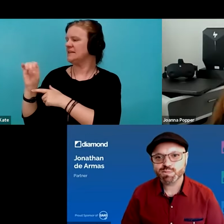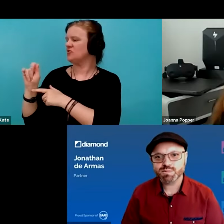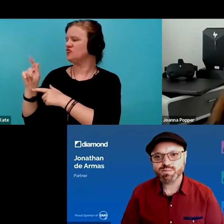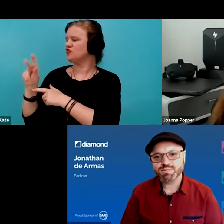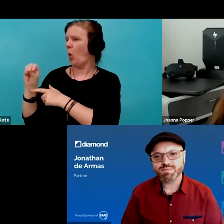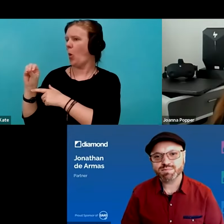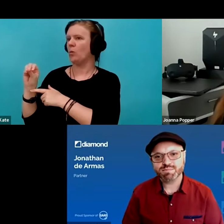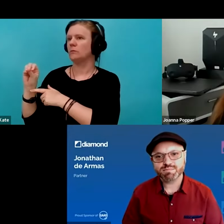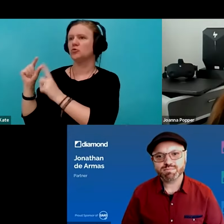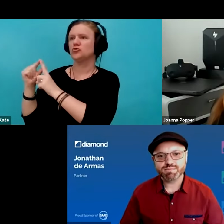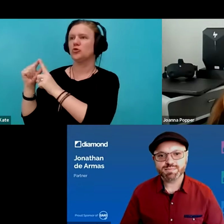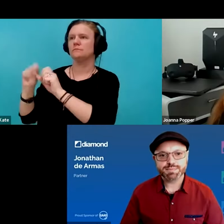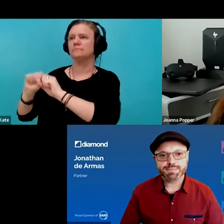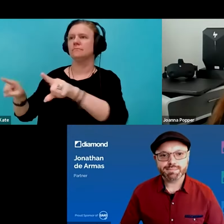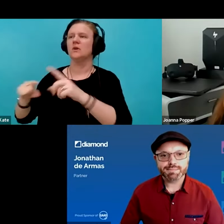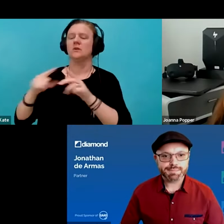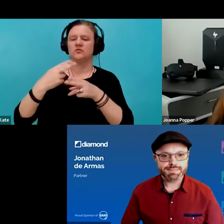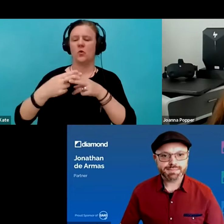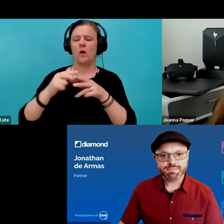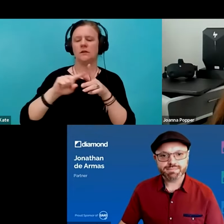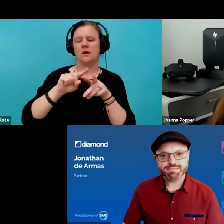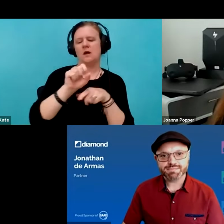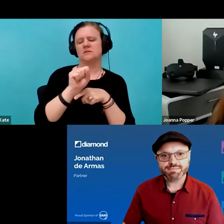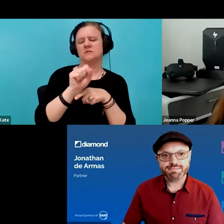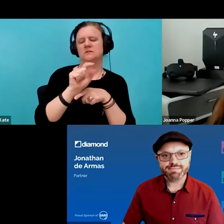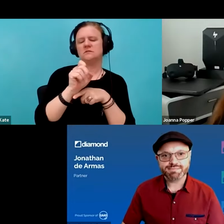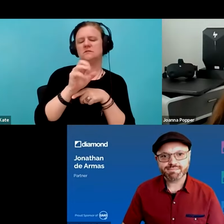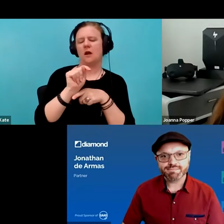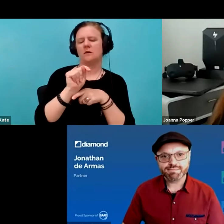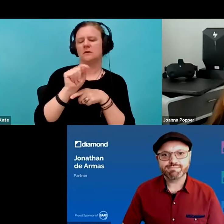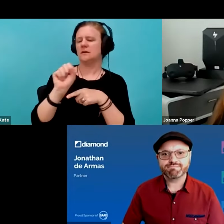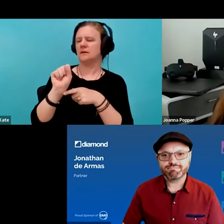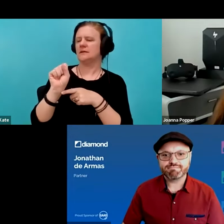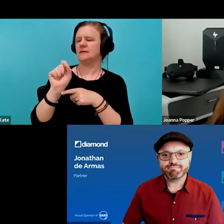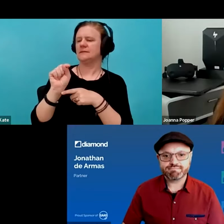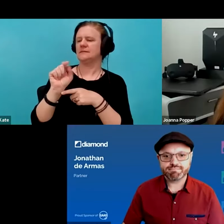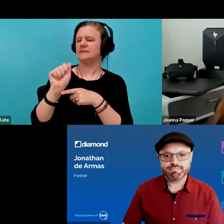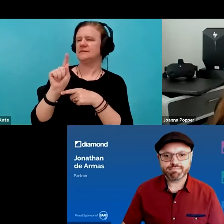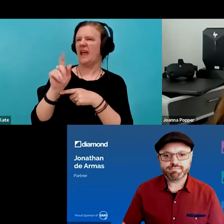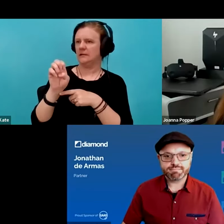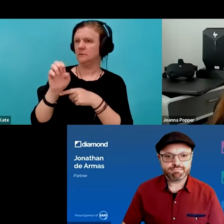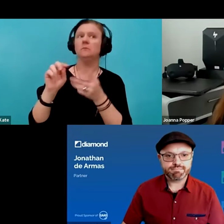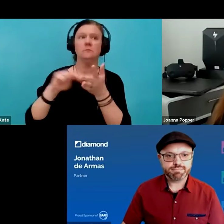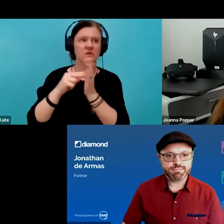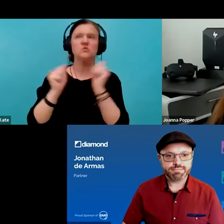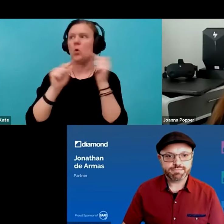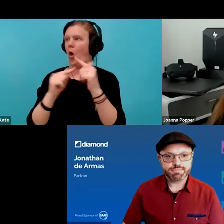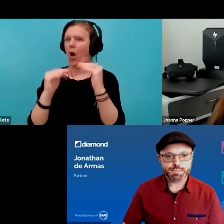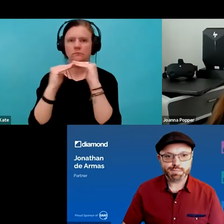where you know everybody's equal and we're all learning together. That was just really, really compelling as as somebody who had been working in